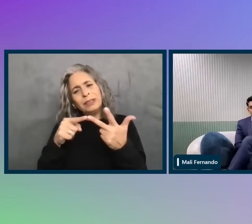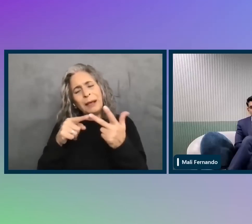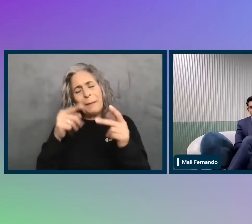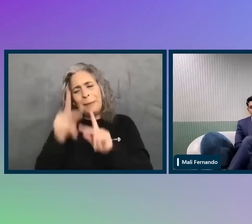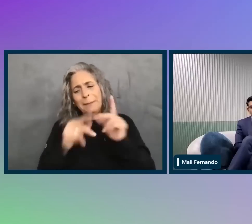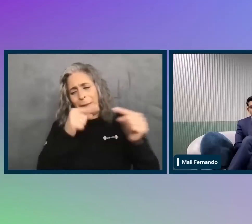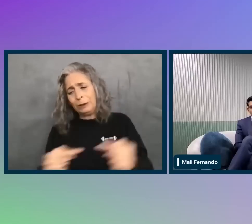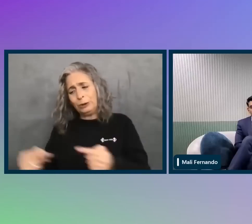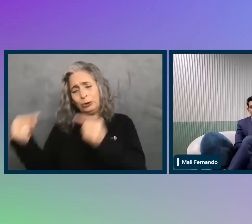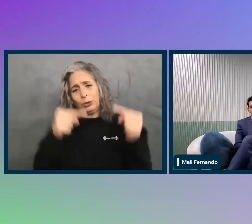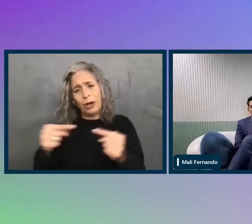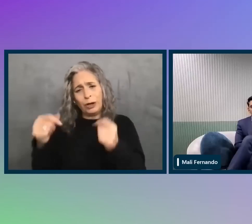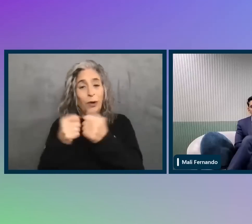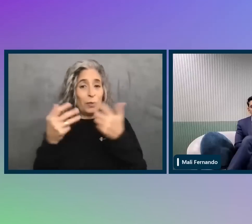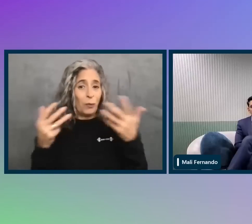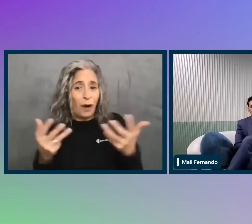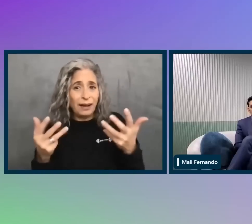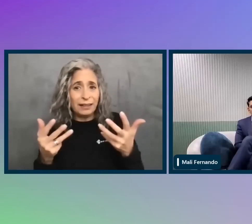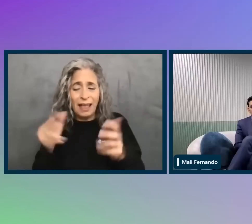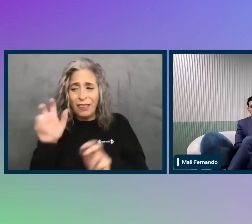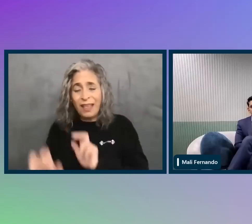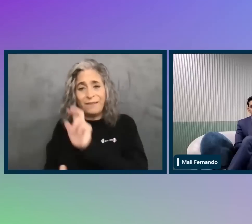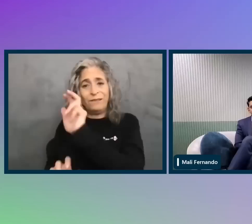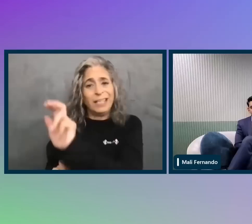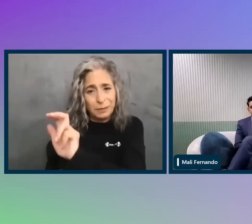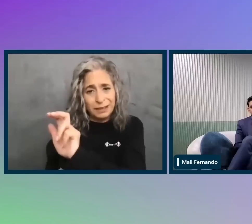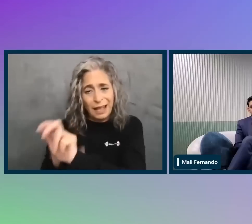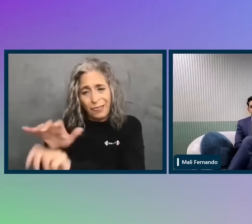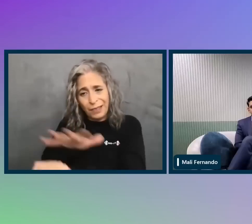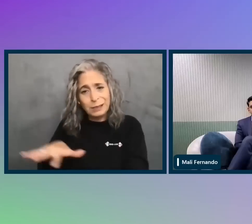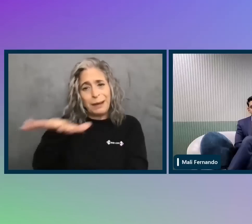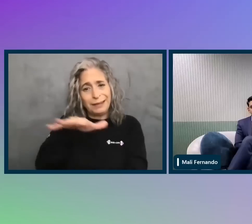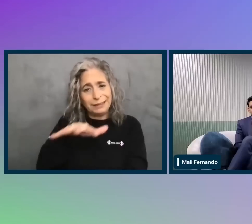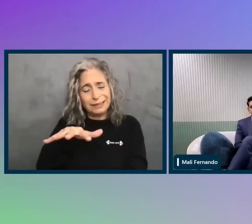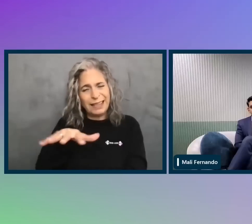which is the investment in the space. And I find it really interesting